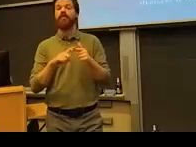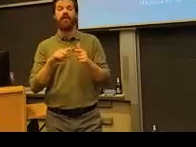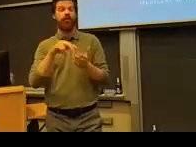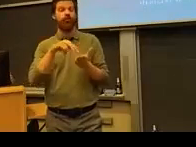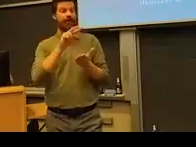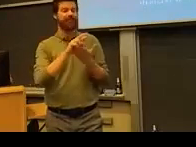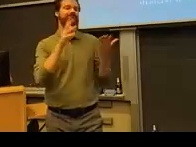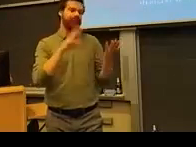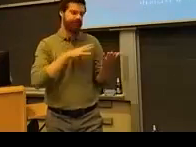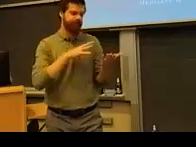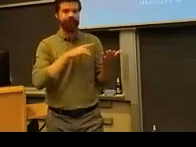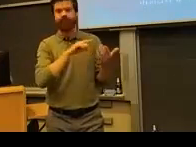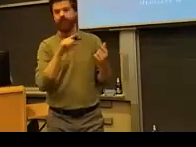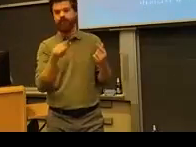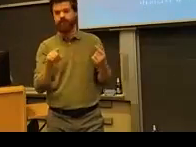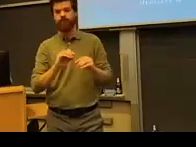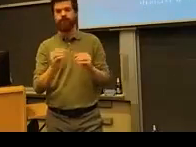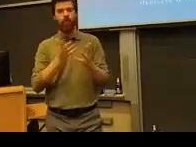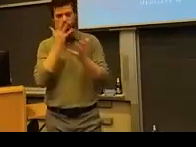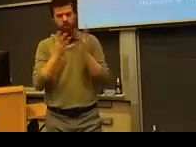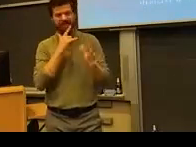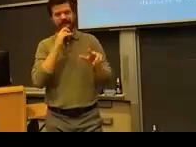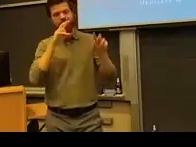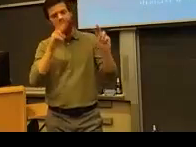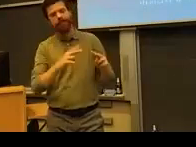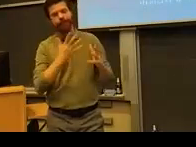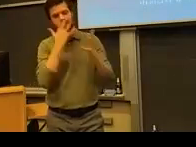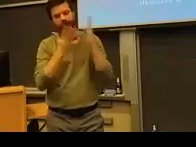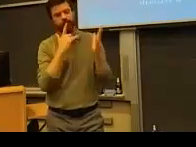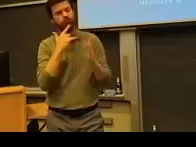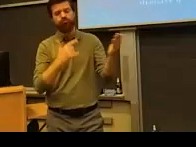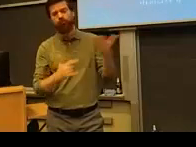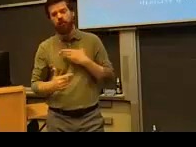no um and not showing like any shame towards them um about it just welcoming them back and um kind